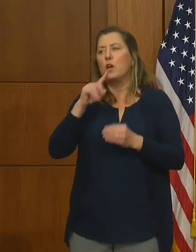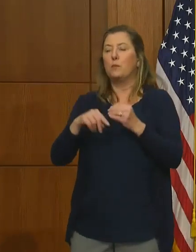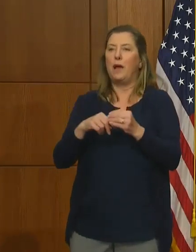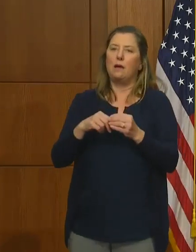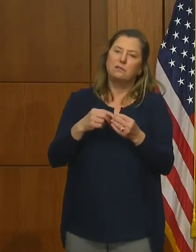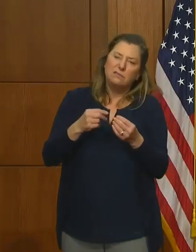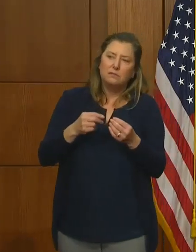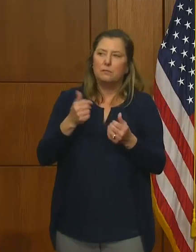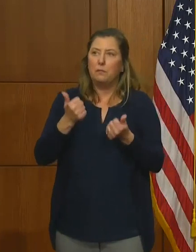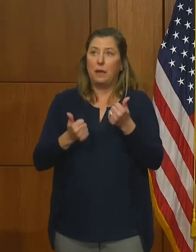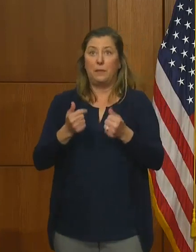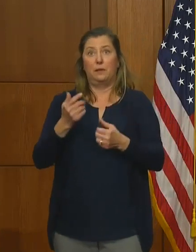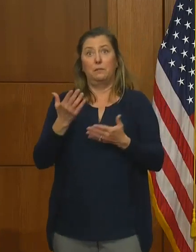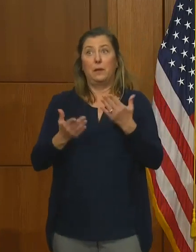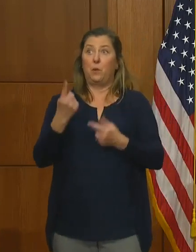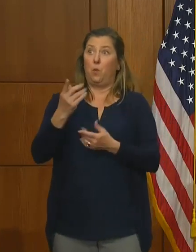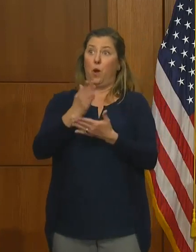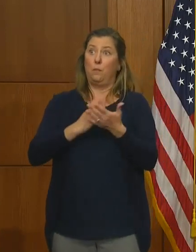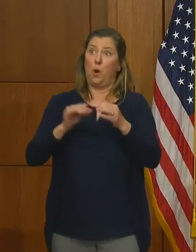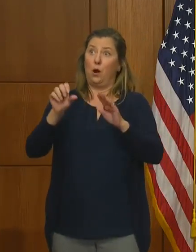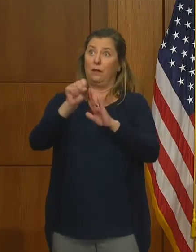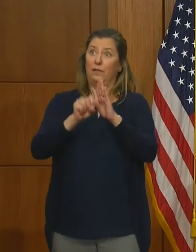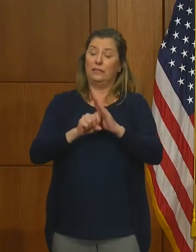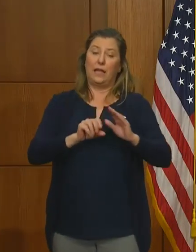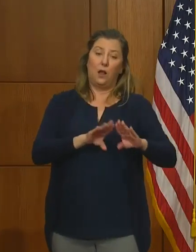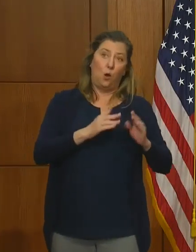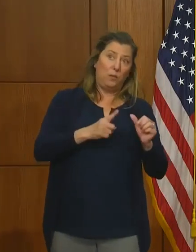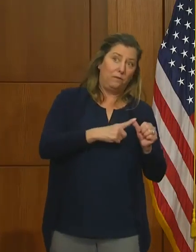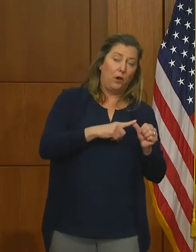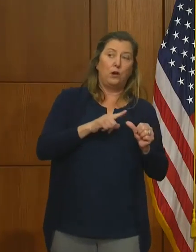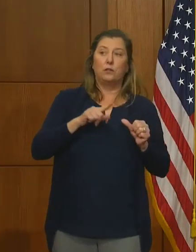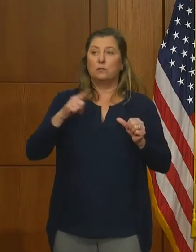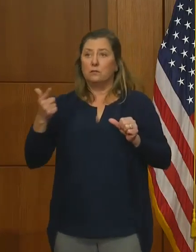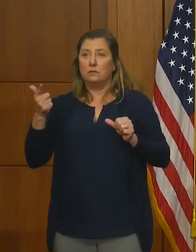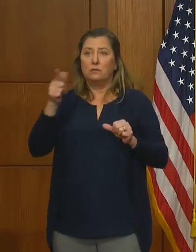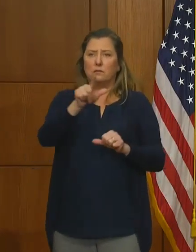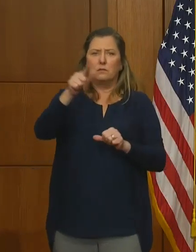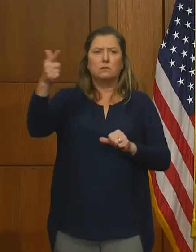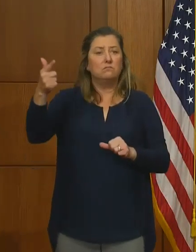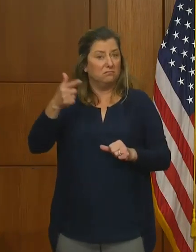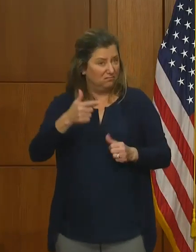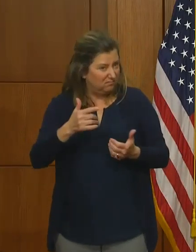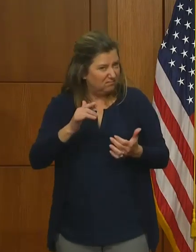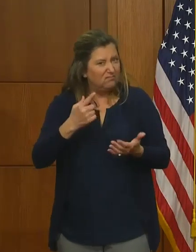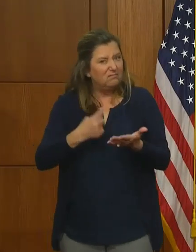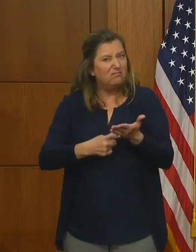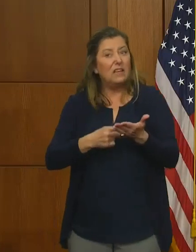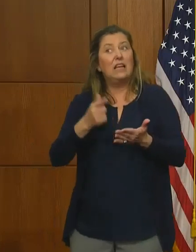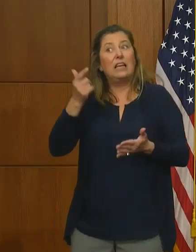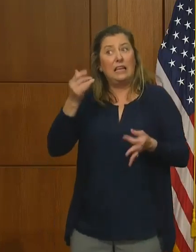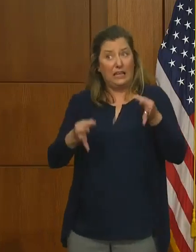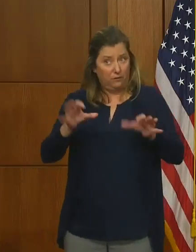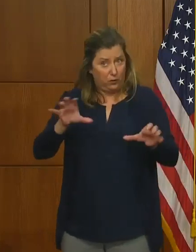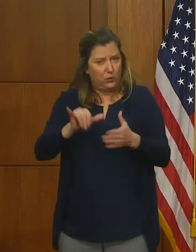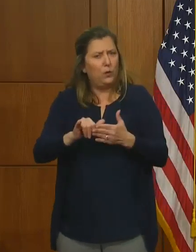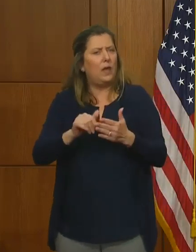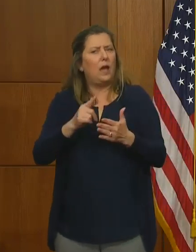WILL A DEBATE BY REGION HOW ARE YOU RIGHT NOW HE'S SAYING THAT OUT AND GET WITH THE BETTER